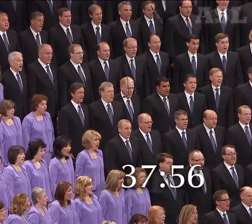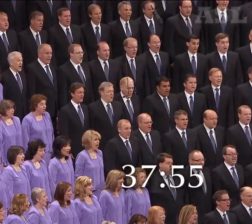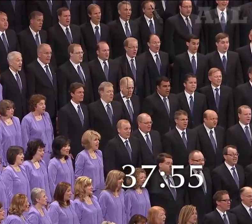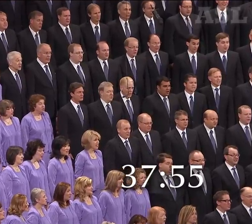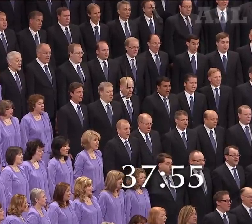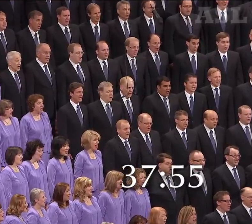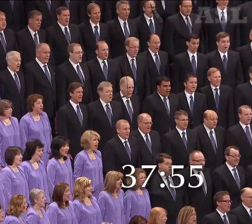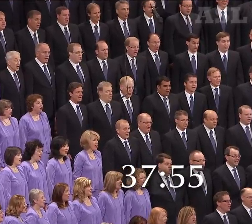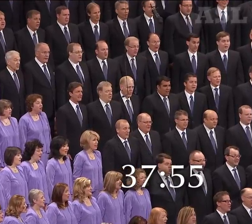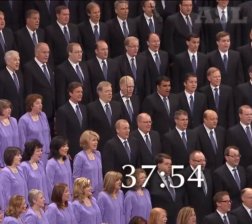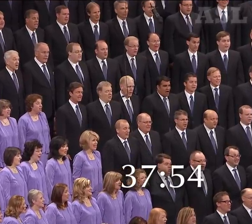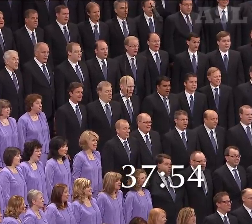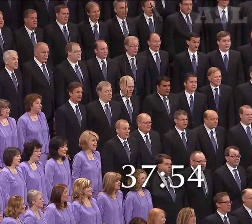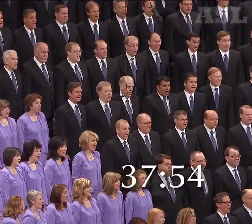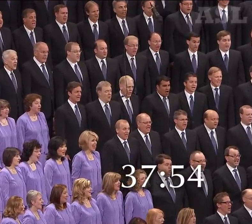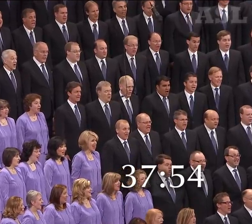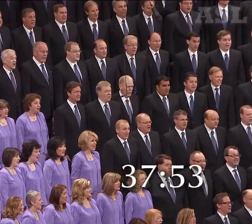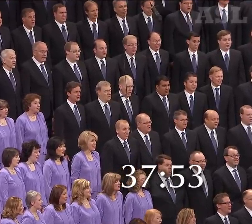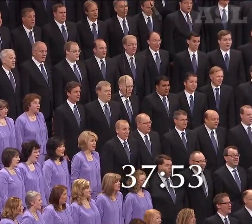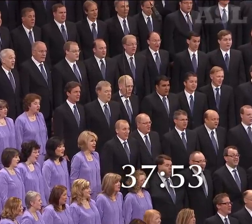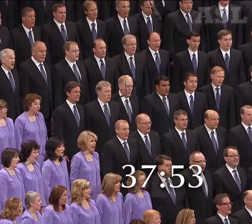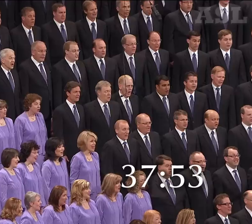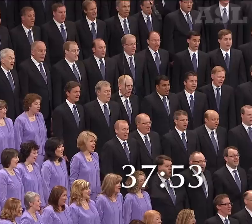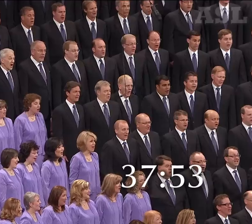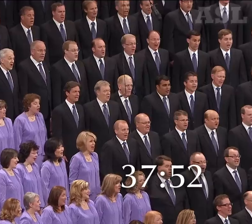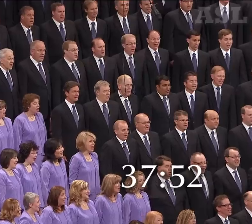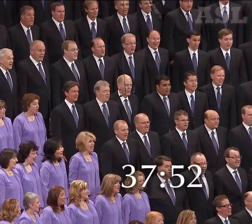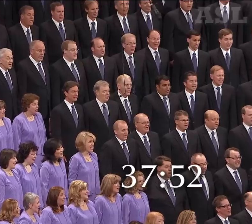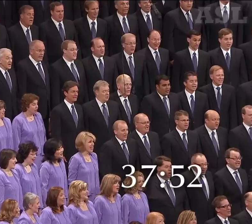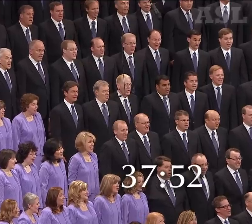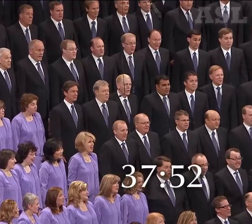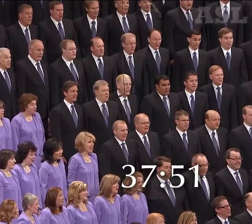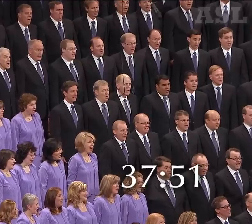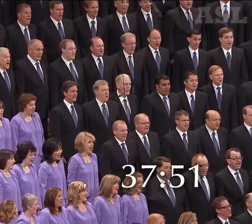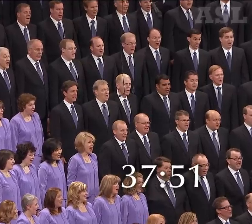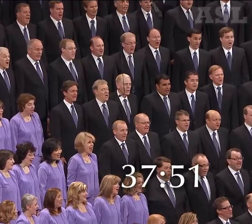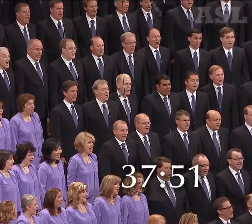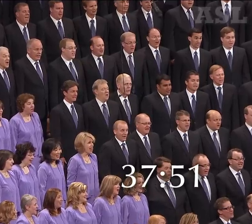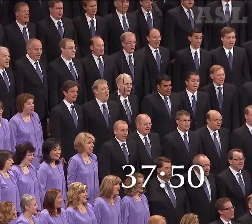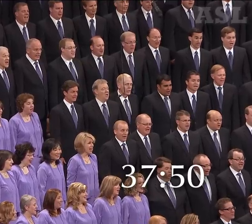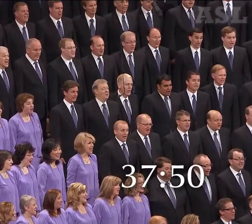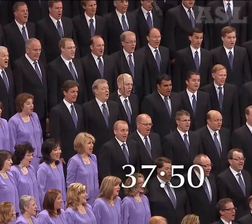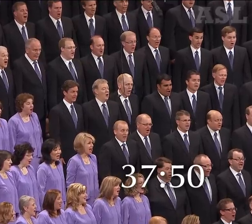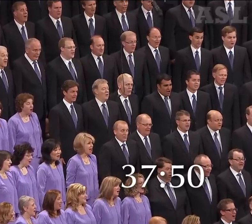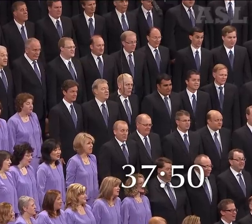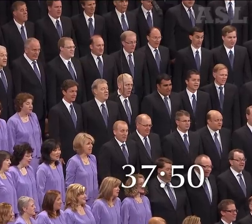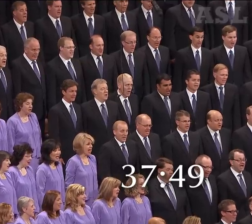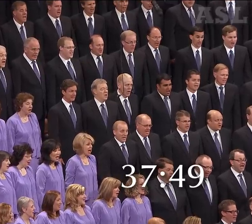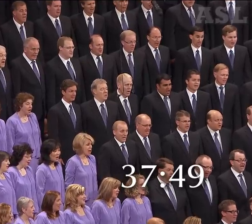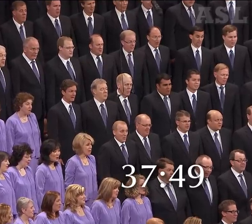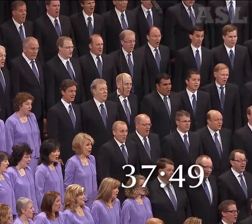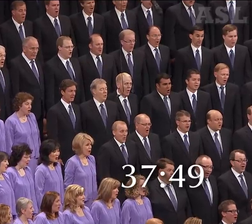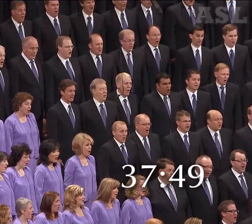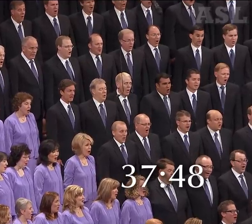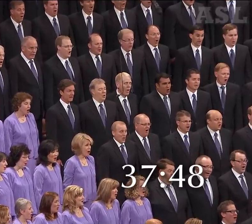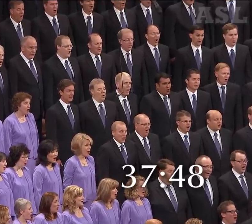THIS IS THE ENGLISH CLOSED CAPTION CHANNEL OF THE CHURCH OF JESUS CHRIST OF LATTER-DAY SAINTS.